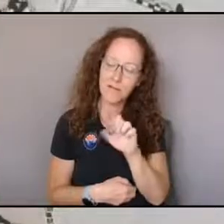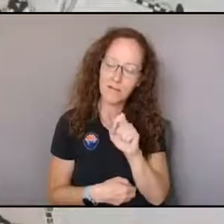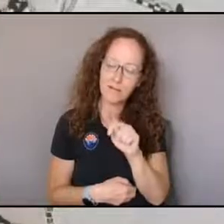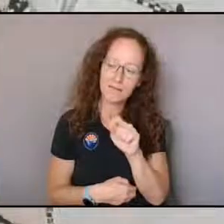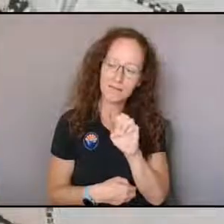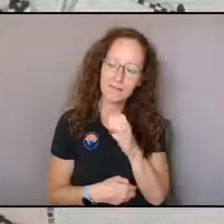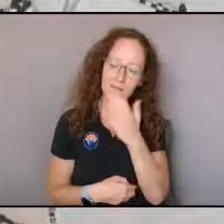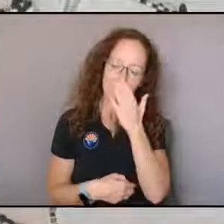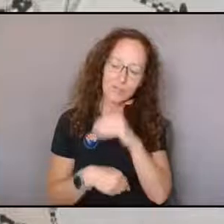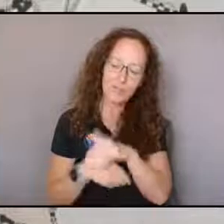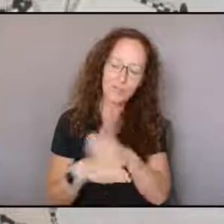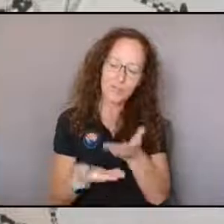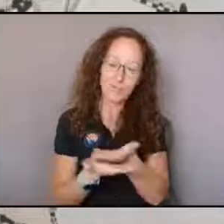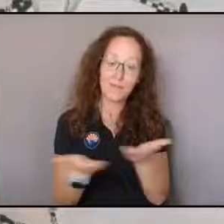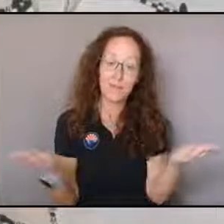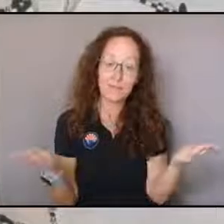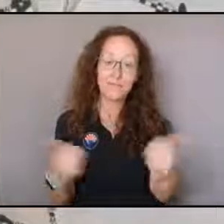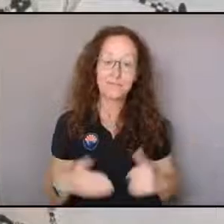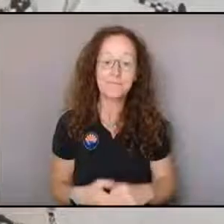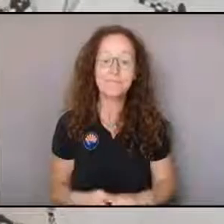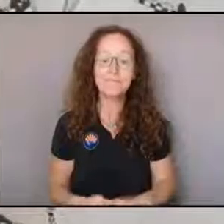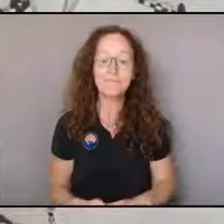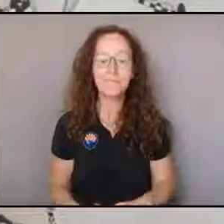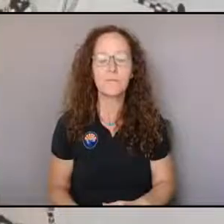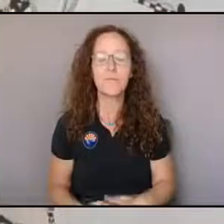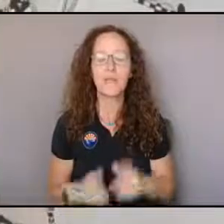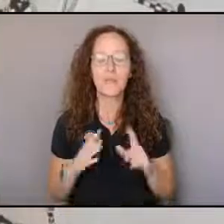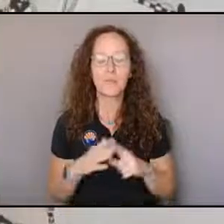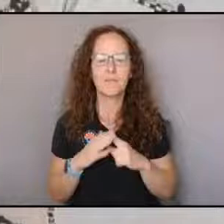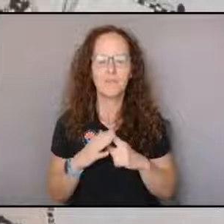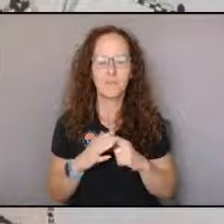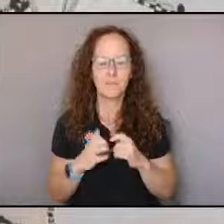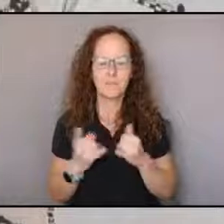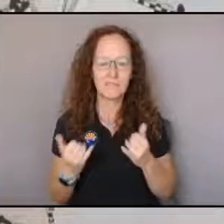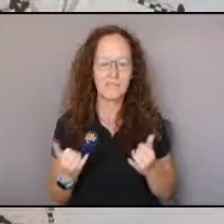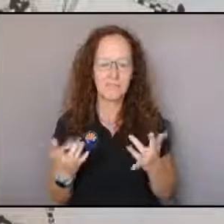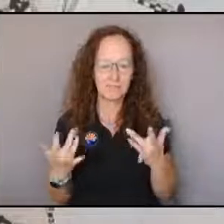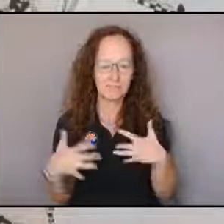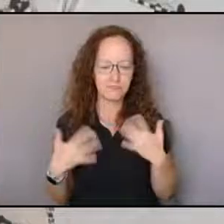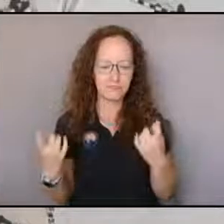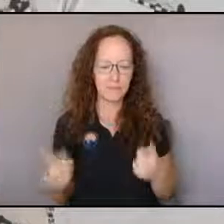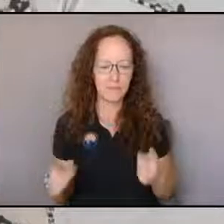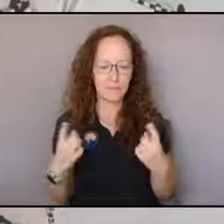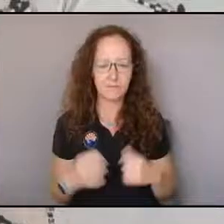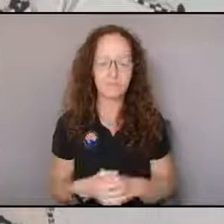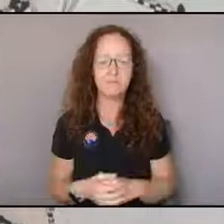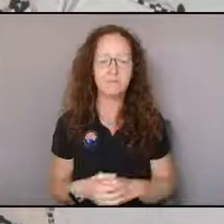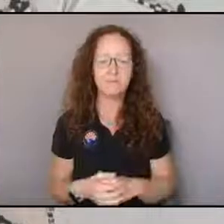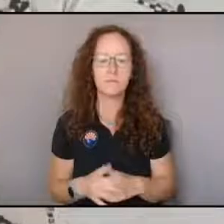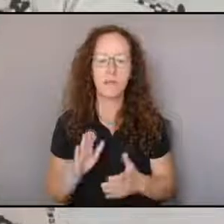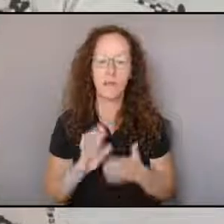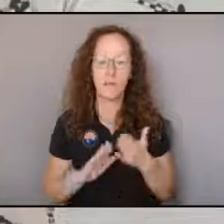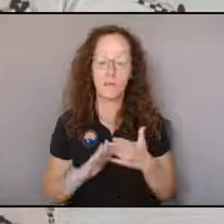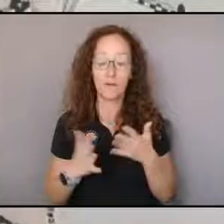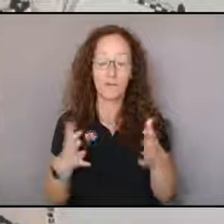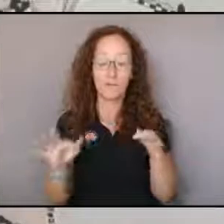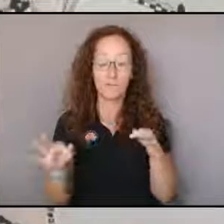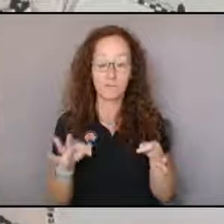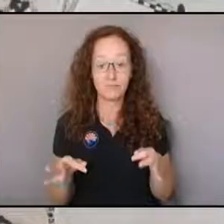GOOD EVENING, EVERYBODY. SO I'LL GO AHEAD AND START WITH TODAY'S EVENTS. I KNOW OPERATIONS WAS TALKING ABOUT -- I GUESS RE-BURN